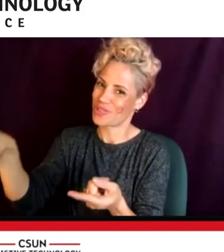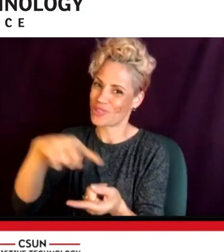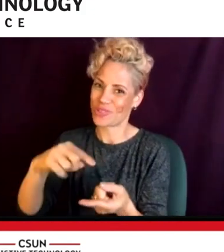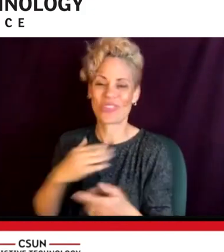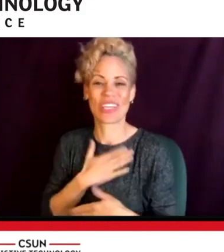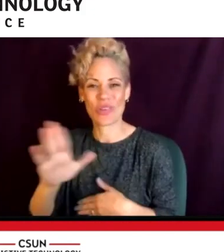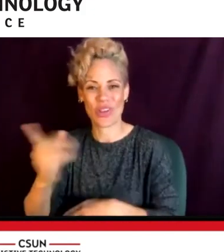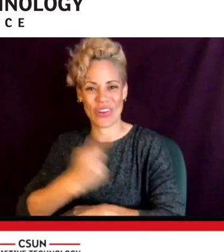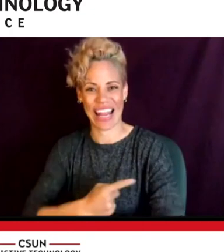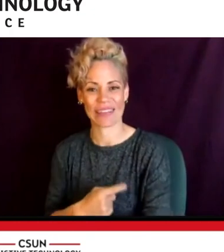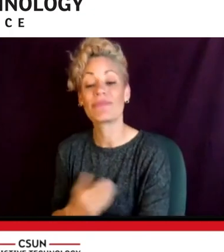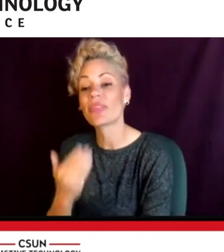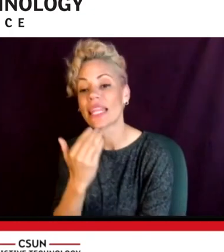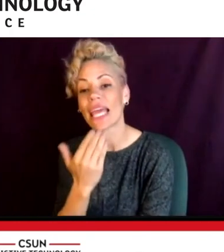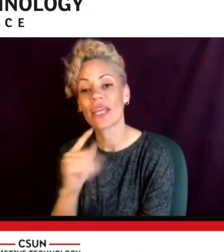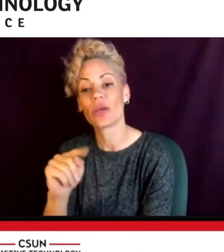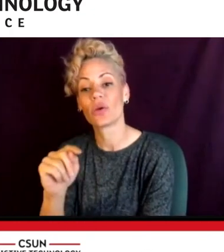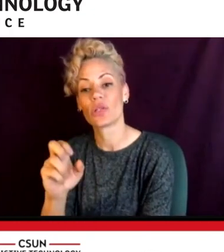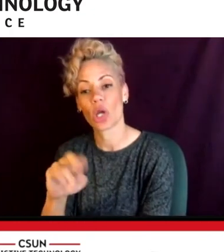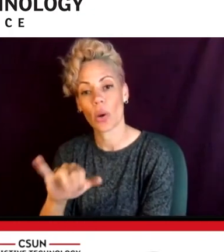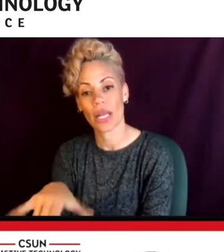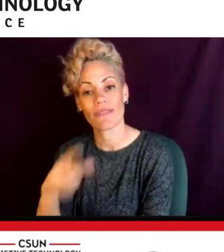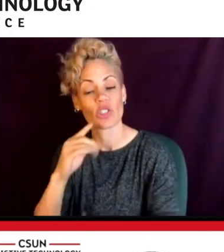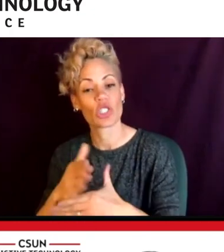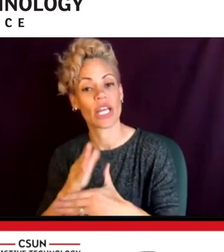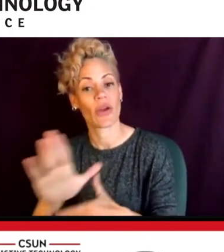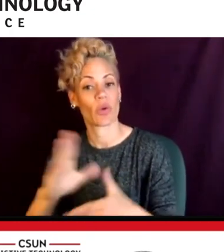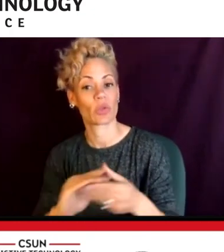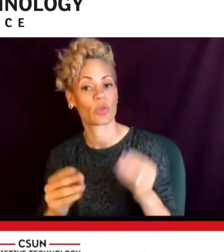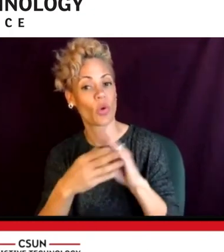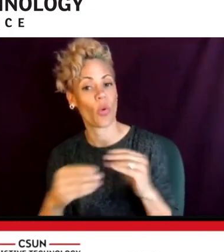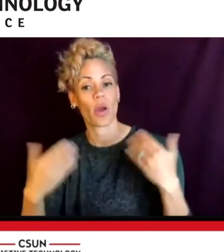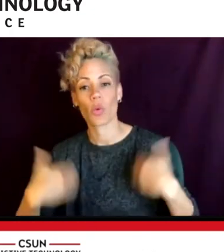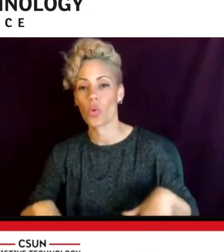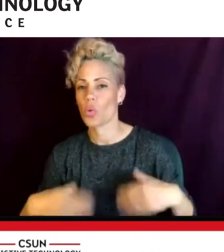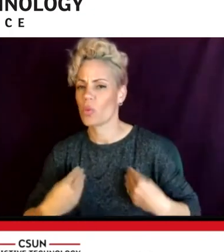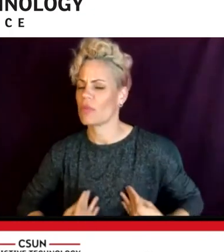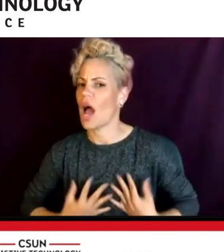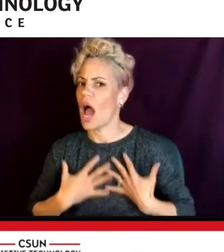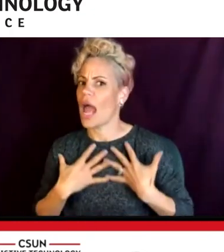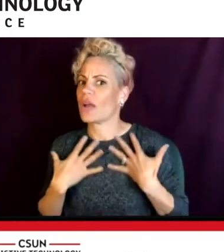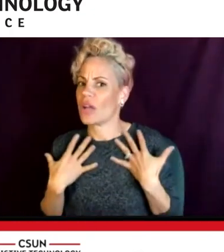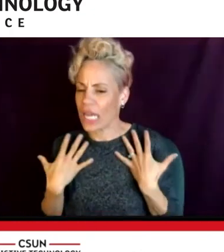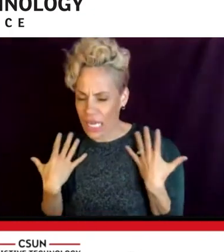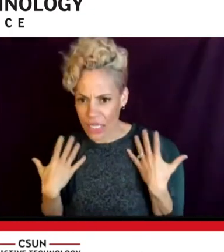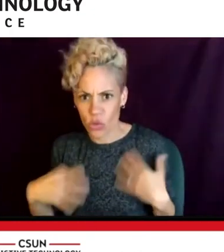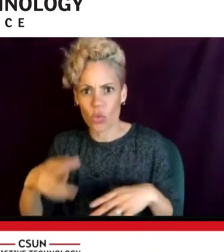Thank you, Tony, for sharing your story with us. It was especially inspiring hearing it directly from you.